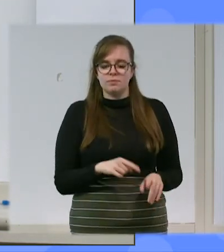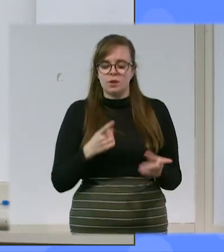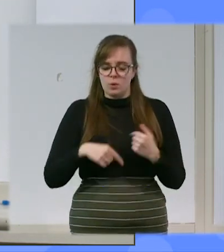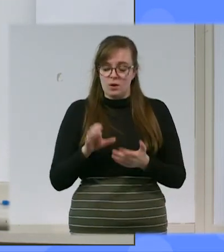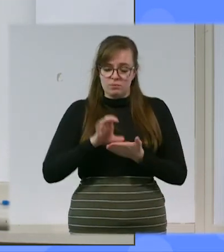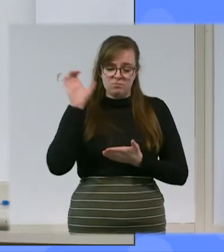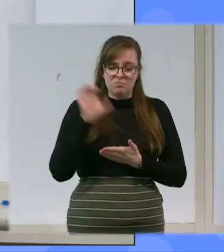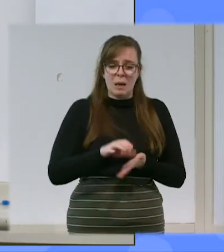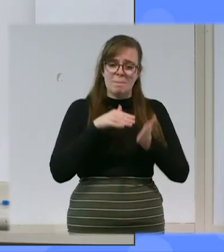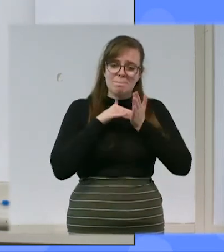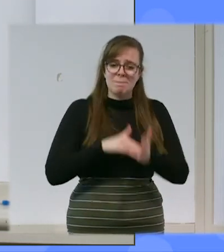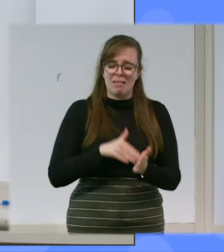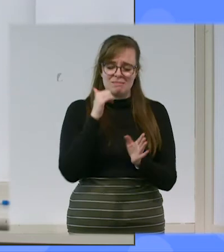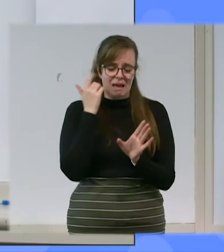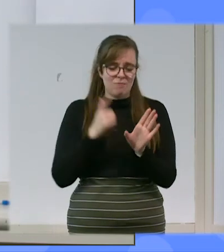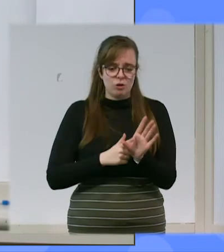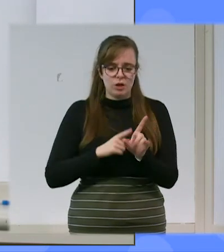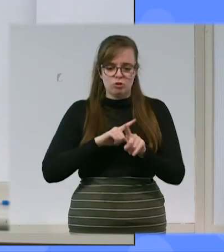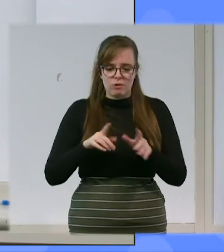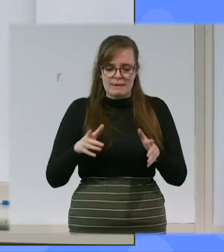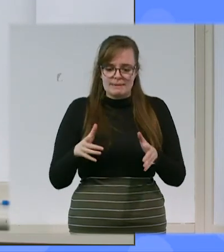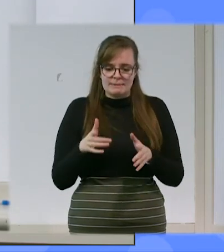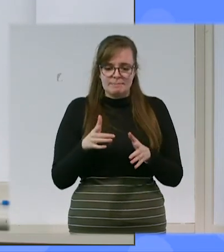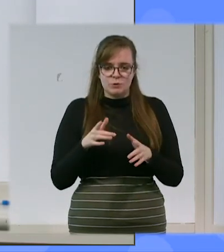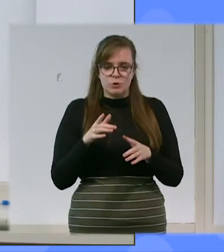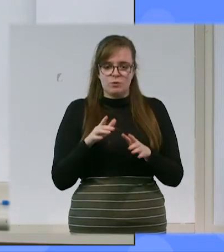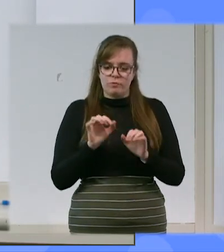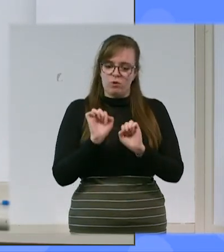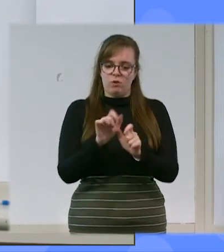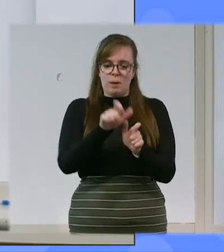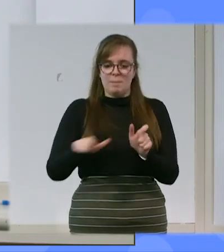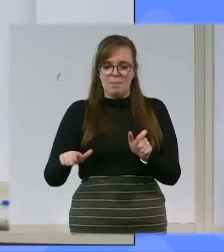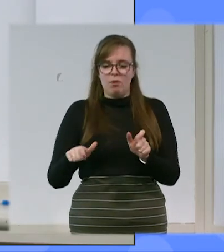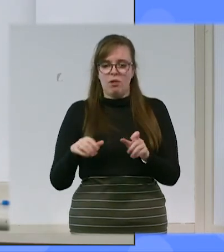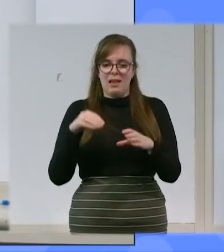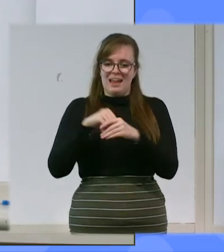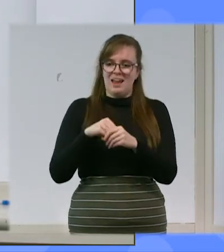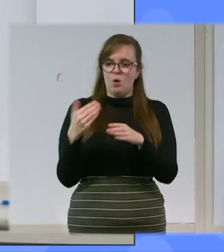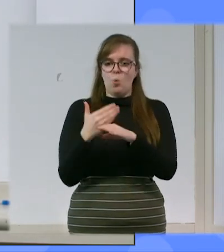year to keep people unemployed or to keep people in my poverty we should be